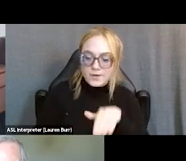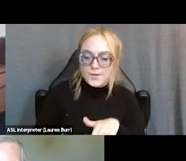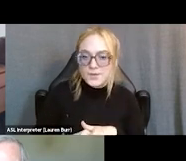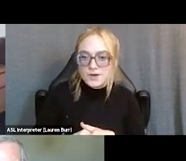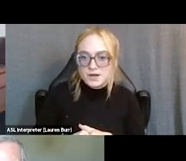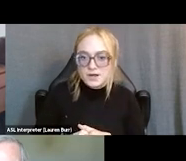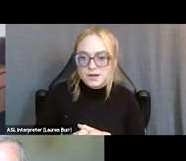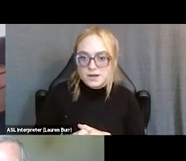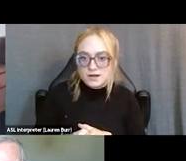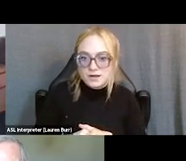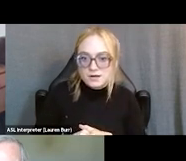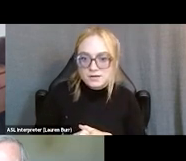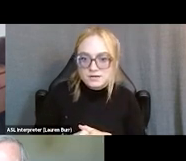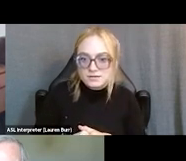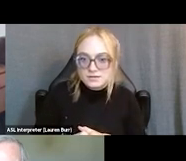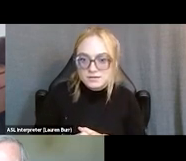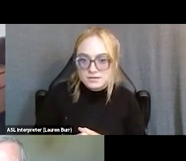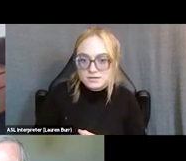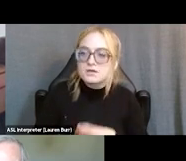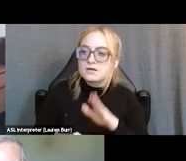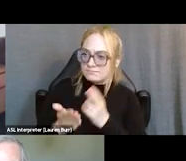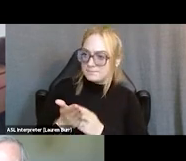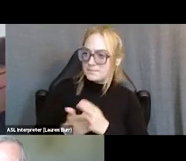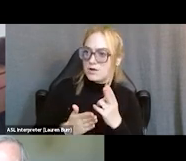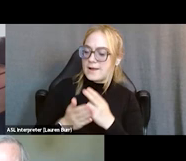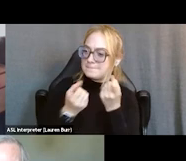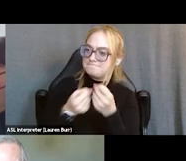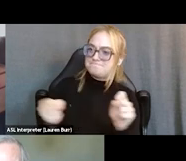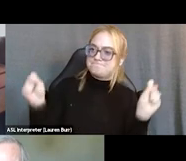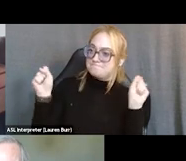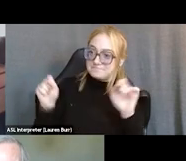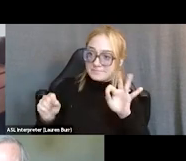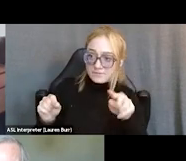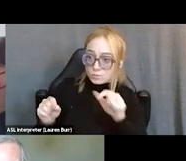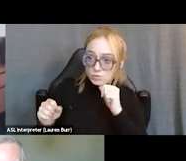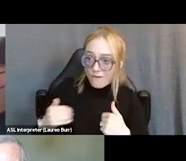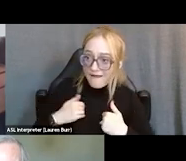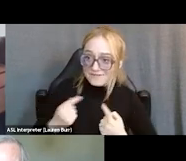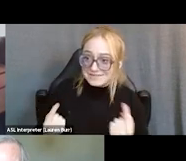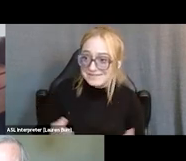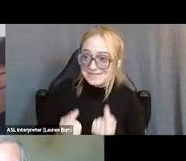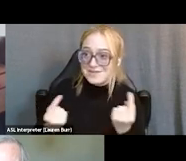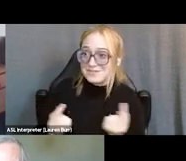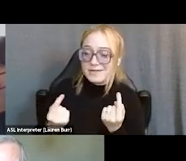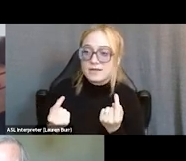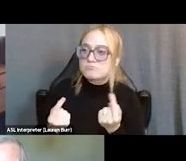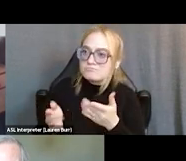drop the pride, be honest. If you don't have something you're not aware. Ask questions,